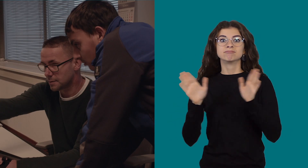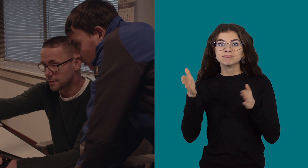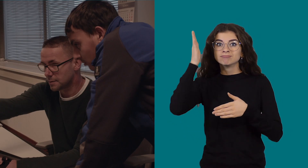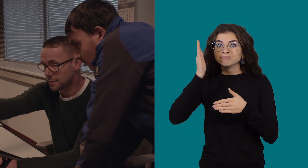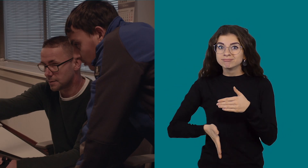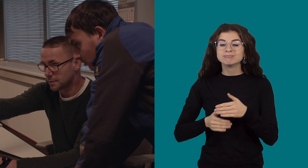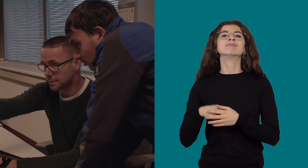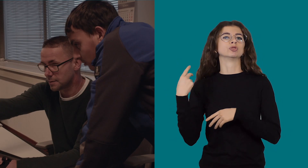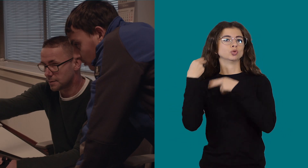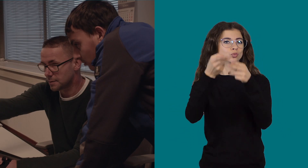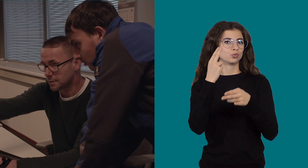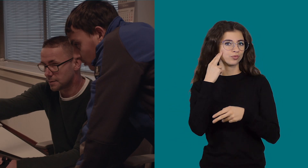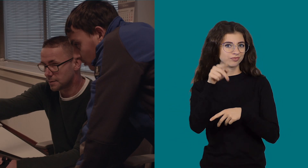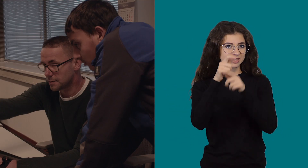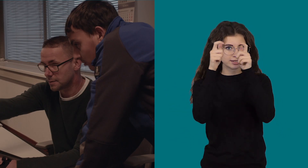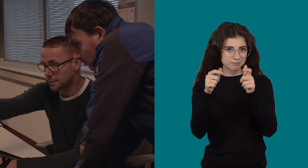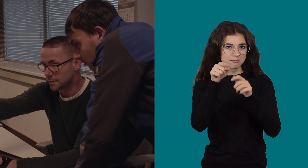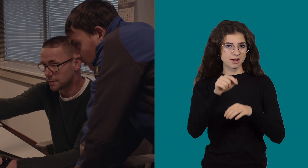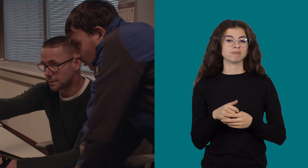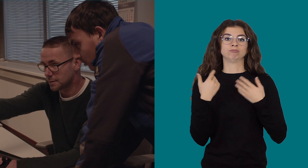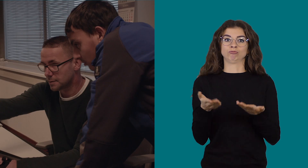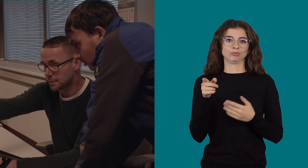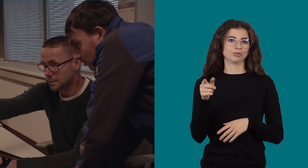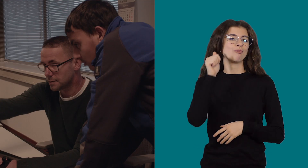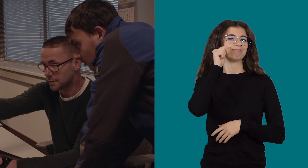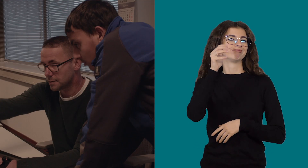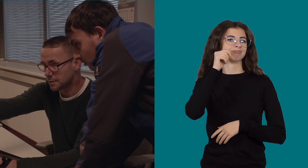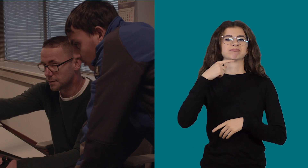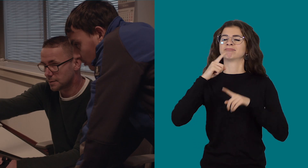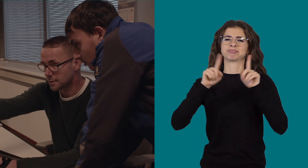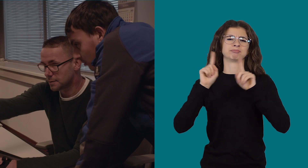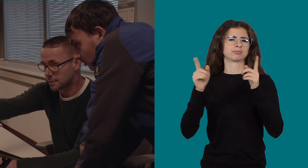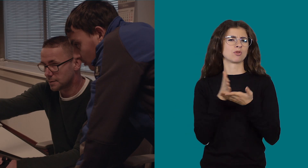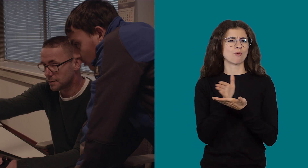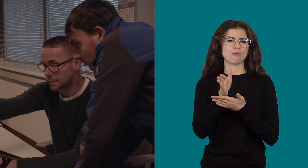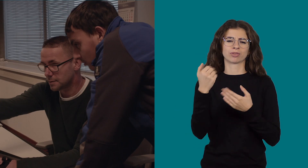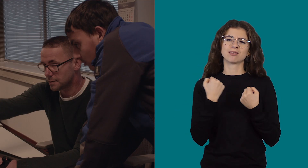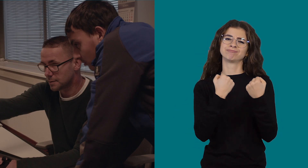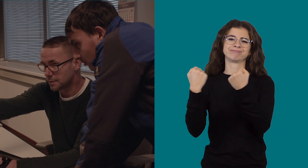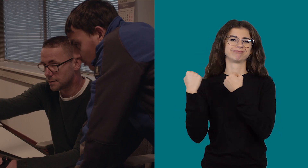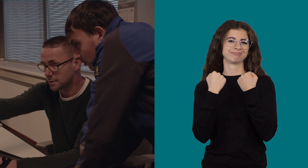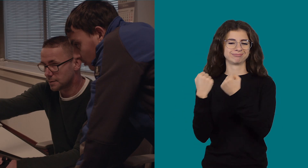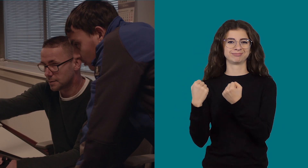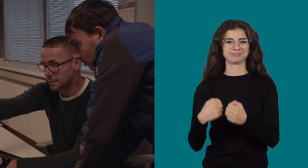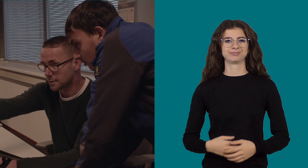At the end of the day, he returns to CTS. So, he has different routes every day.